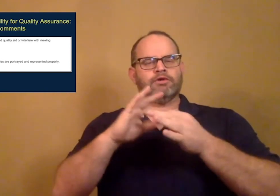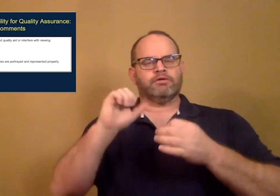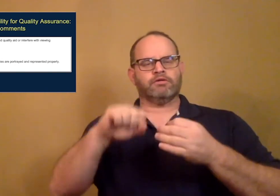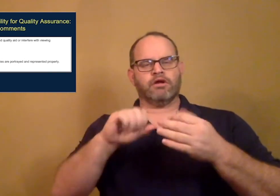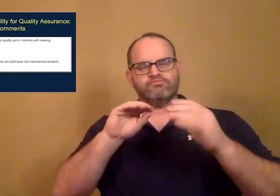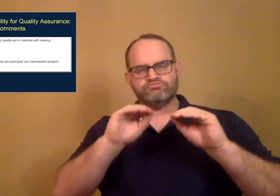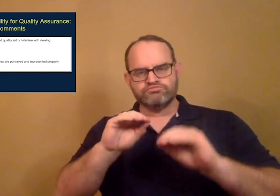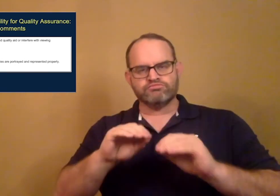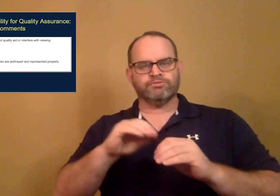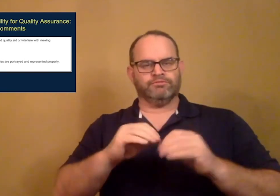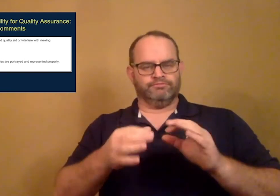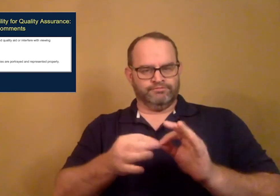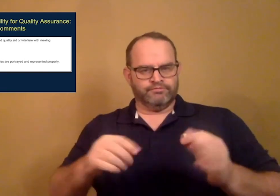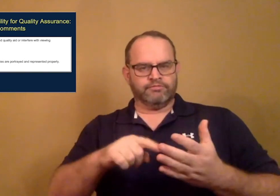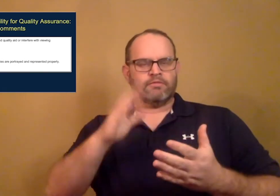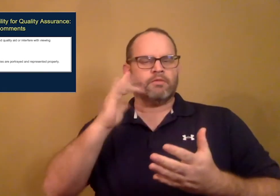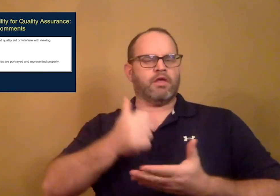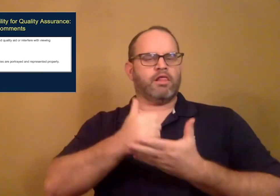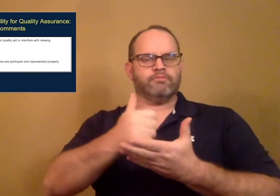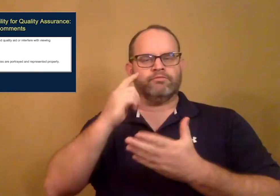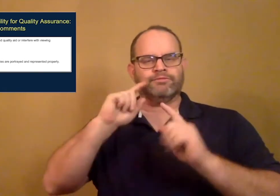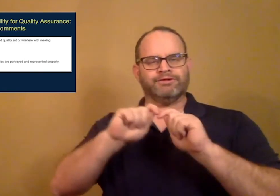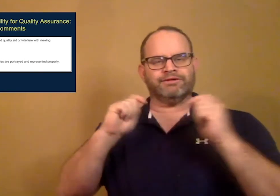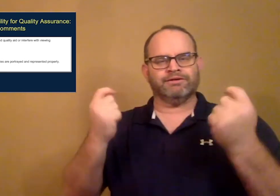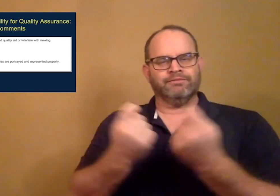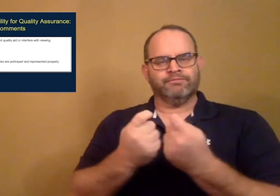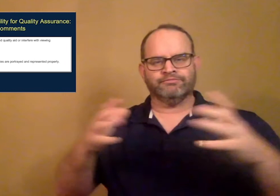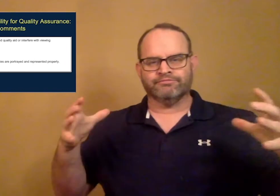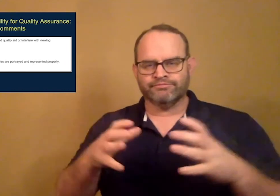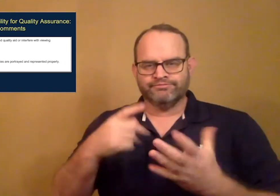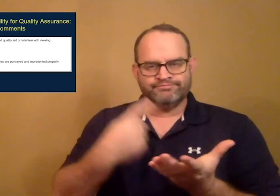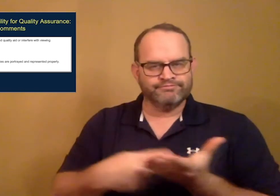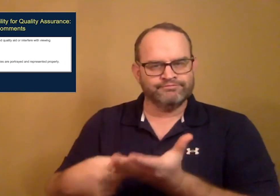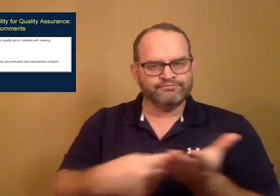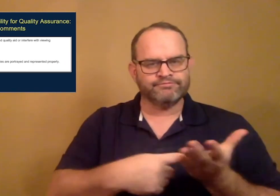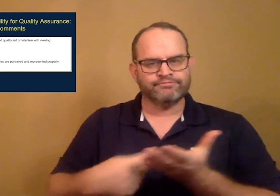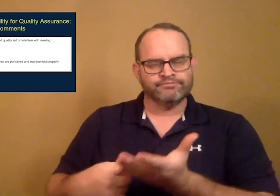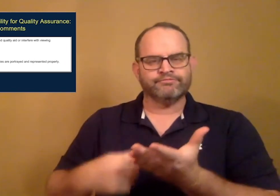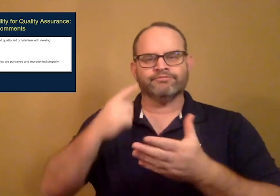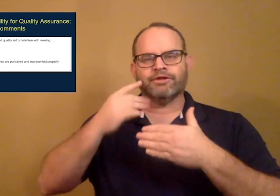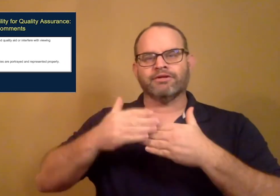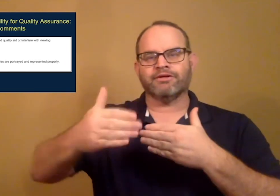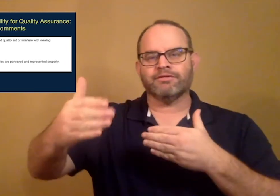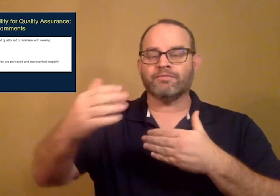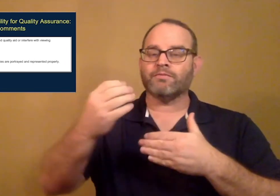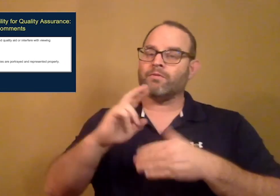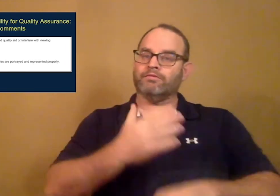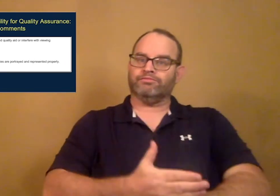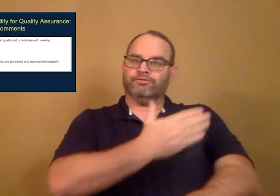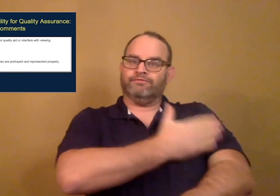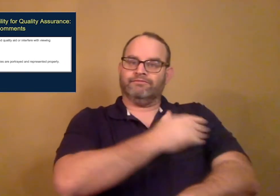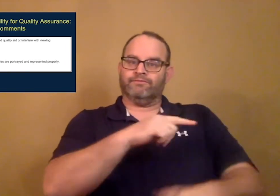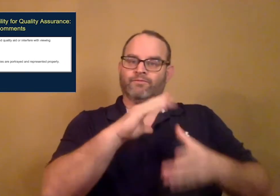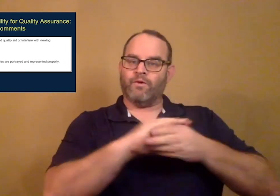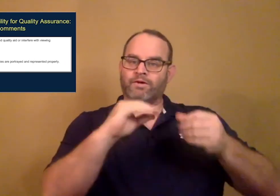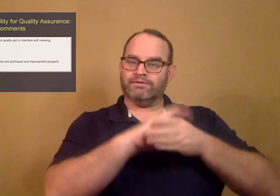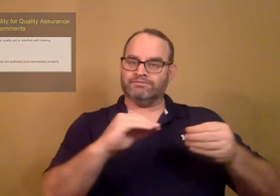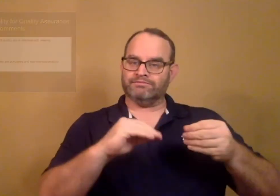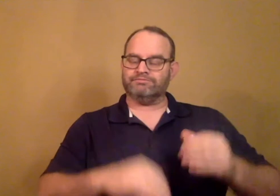Your team can use comments to make modifications in the signed story and/or keep them as references for future use.